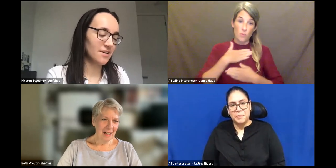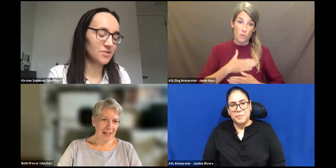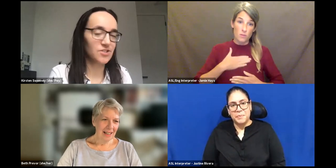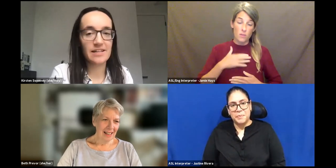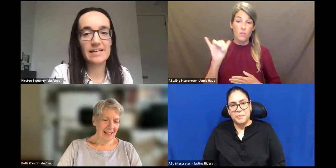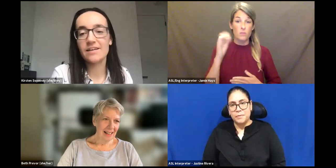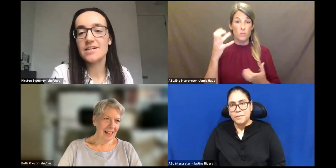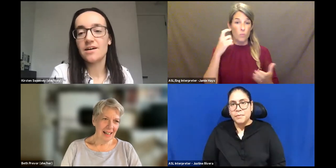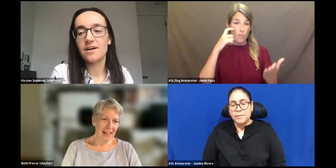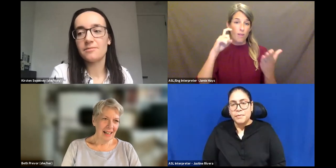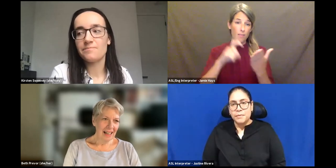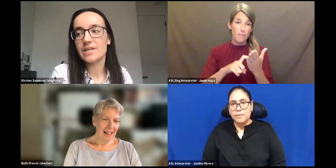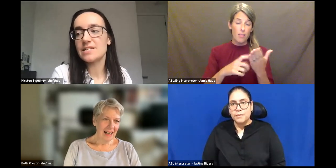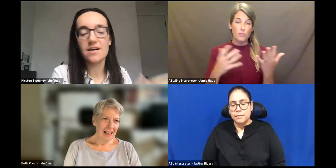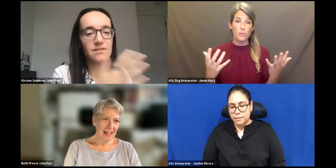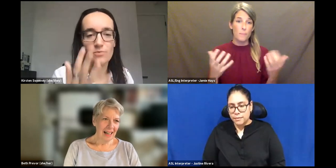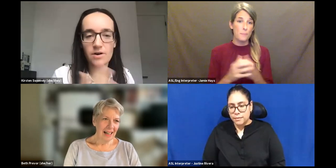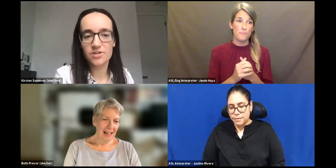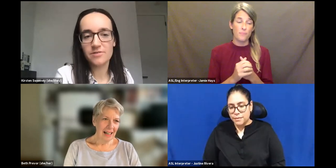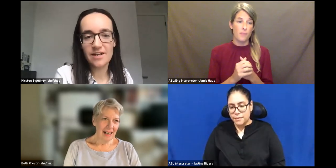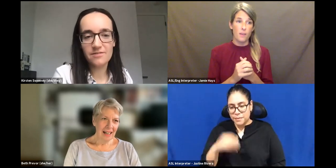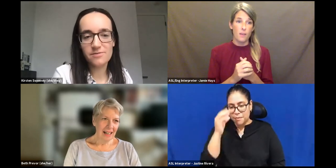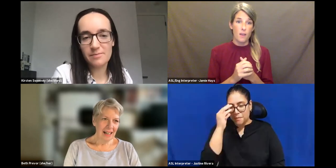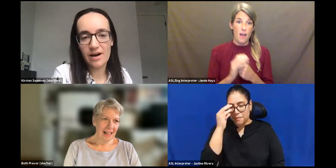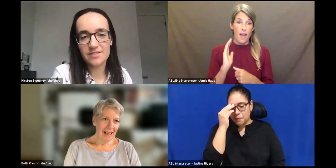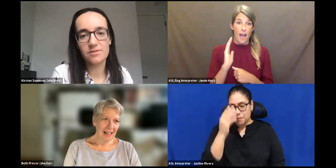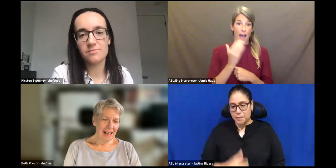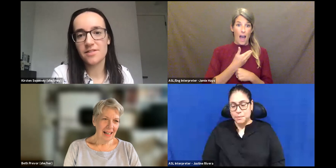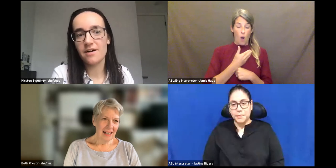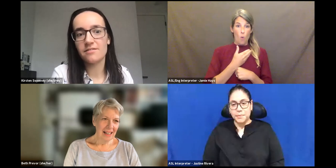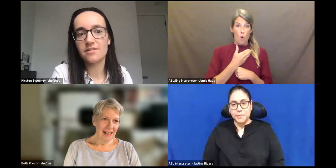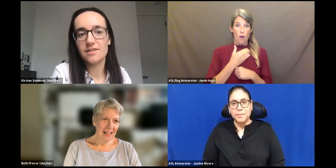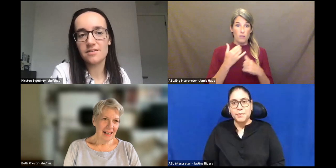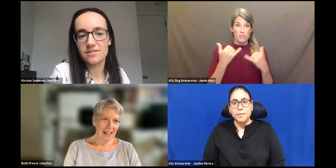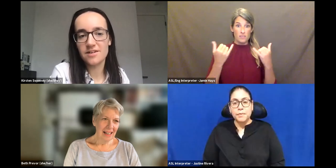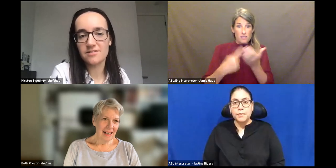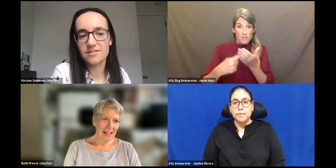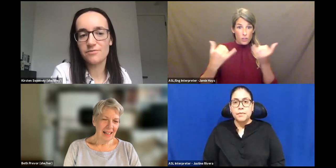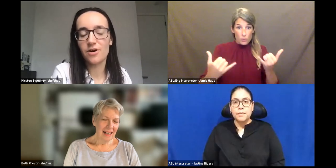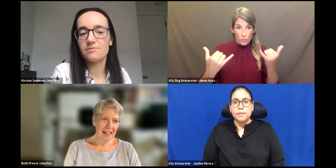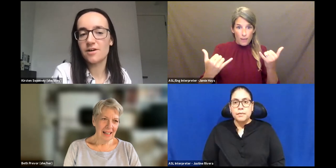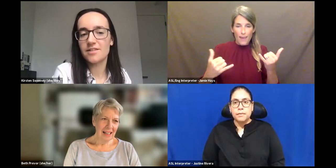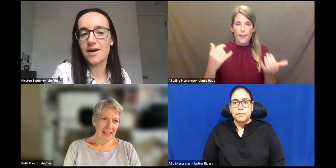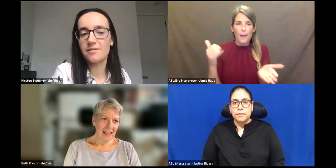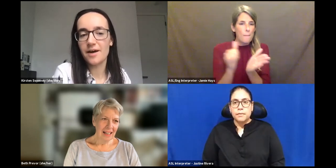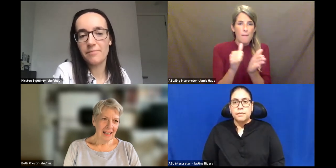acknowledge that, like, none of what we're doing now would be possible without the years and years of hard work that that